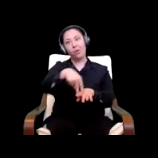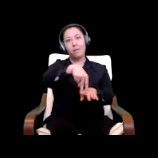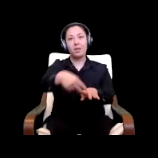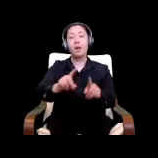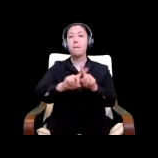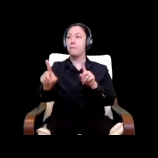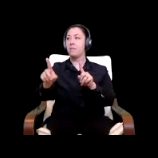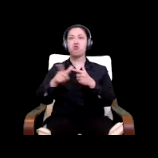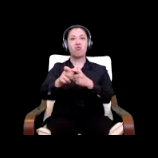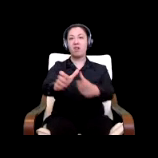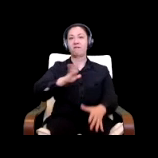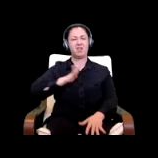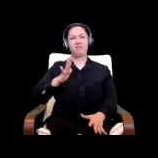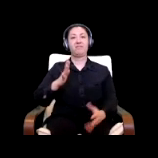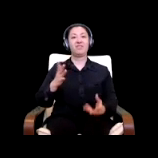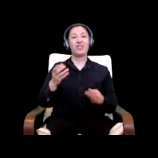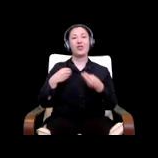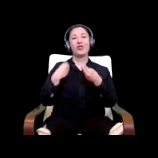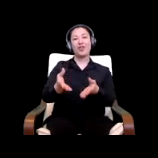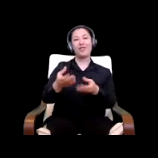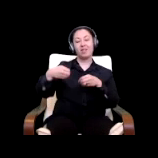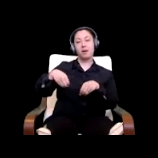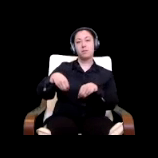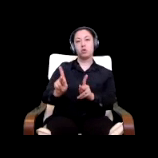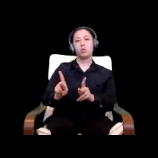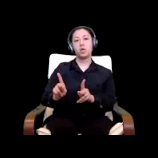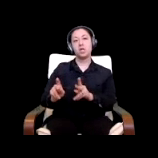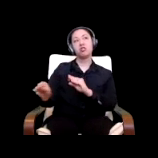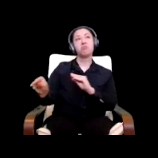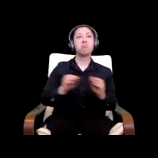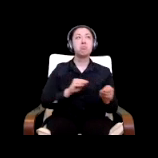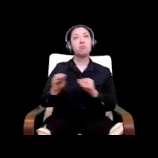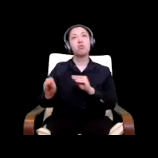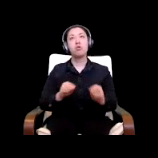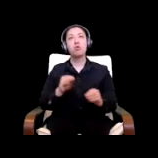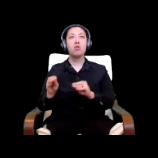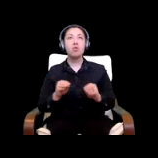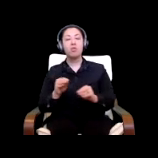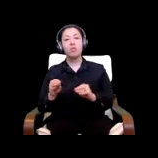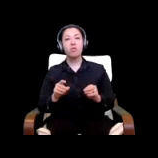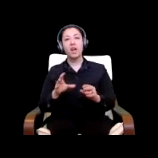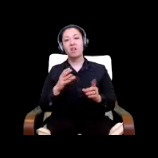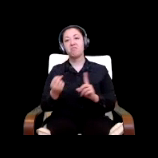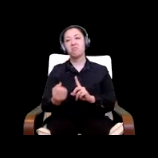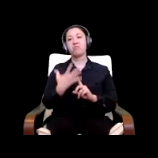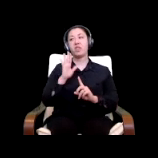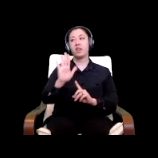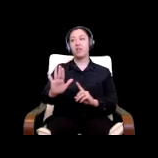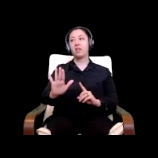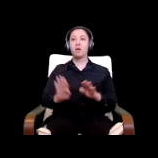move and stimulate their vestibular system is really important. And it is thought to